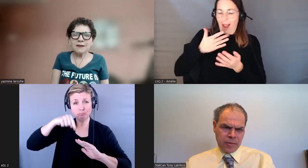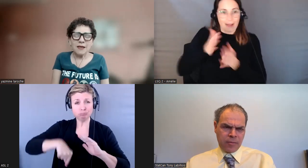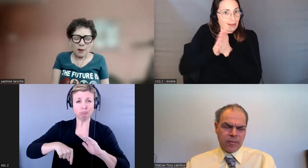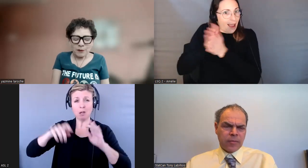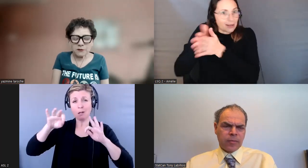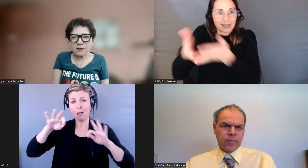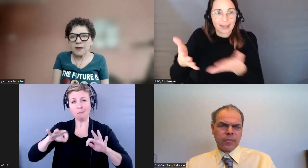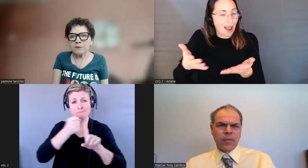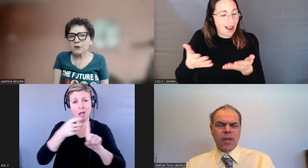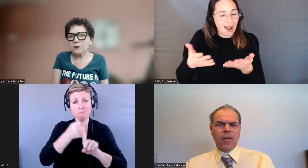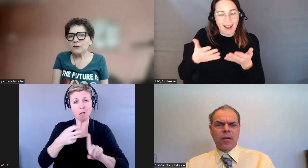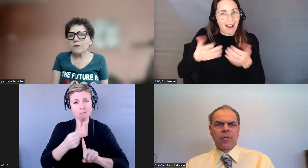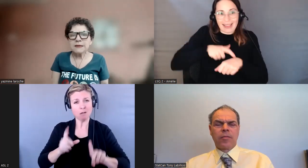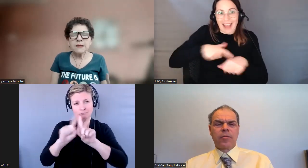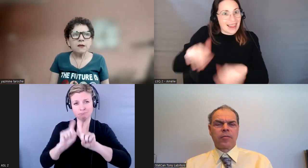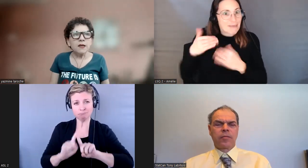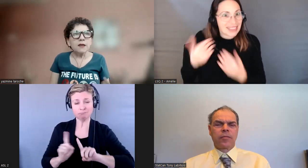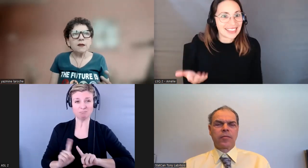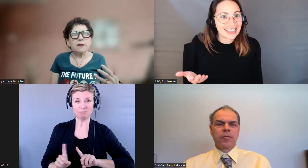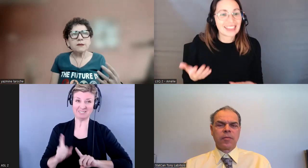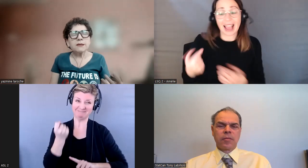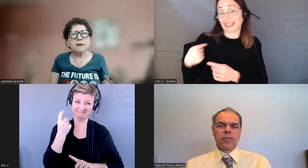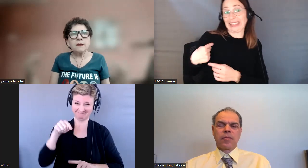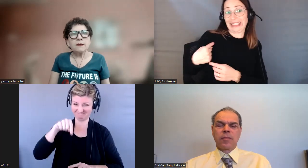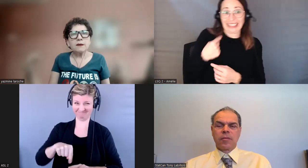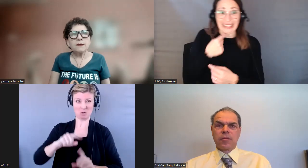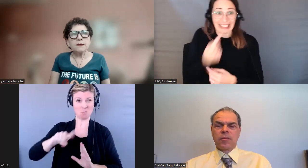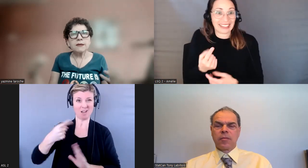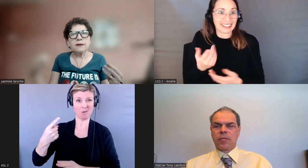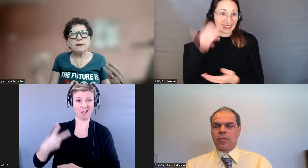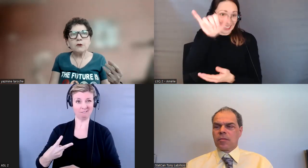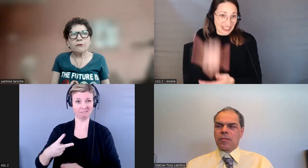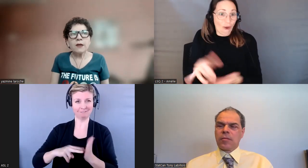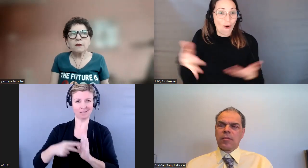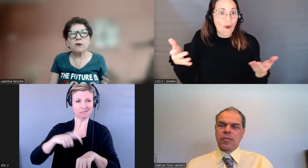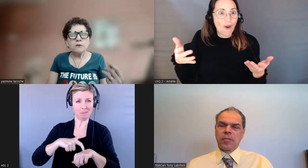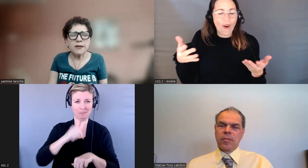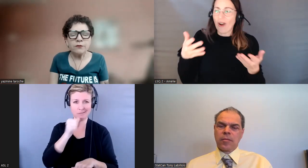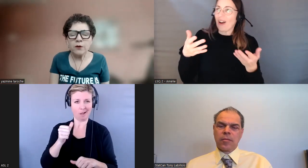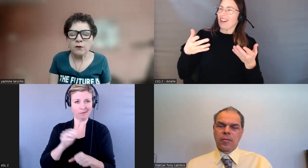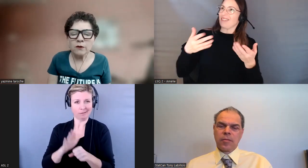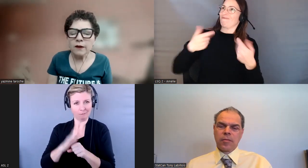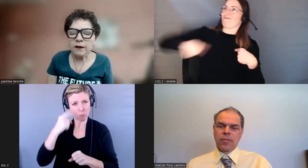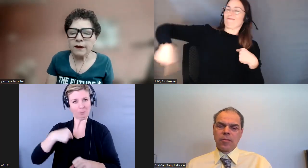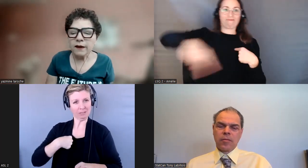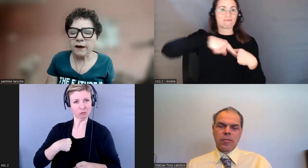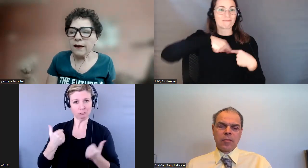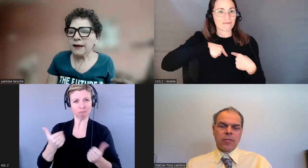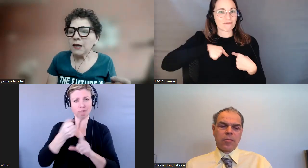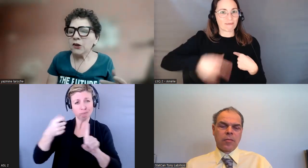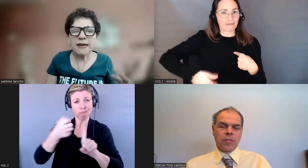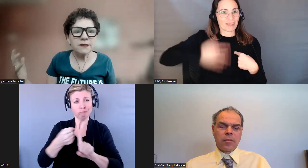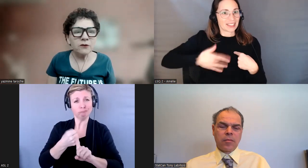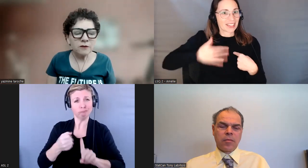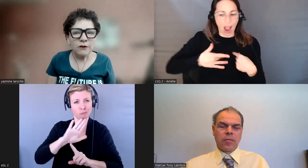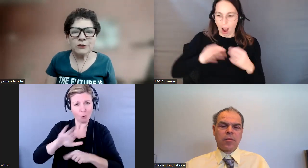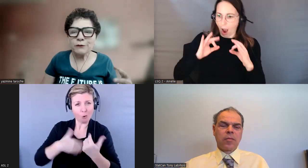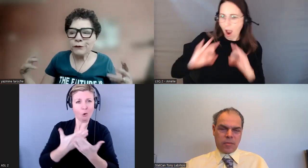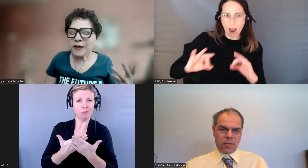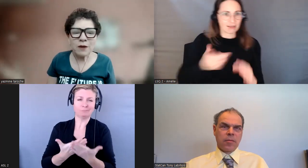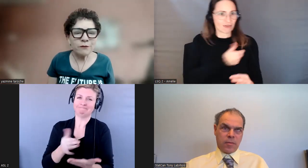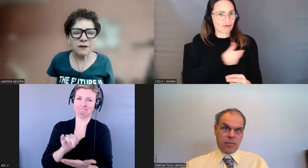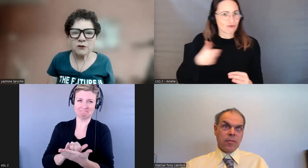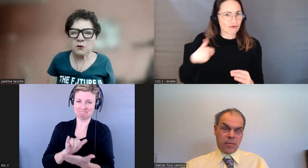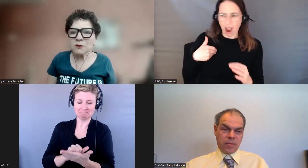that I found interesting because it like I just said it's the fact that we have the opportunities